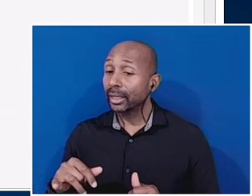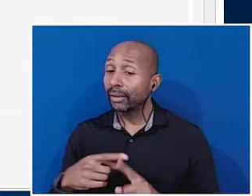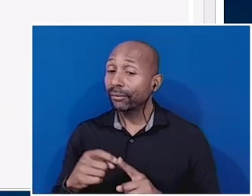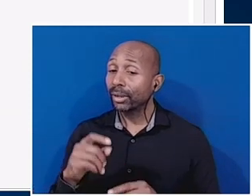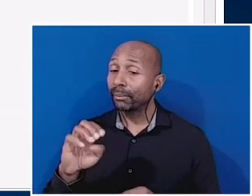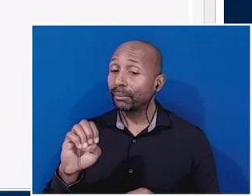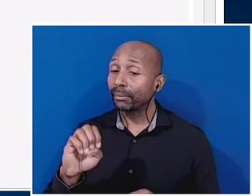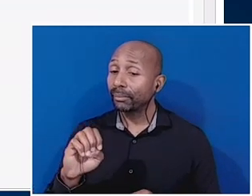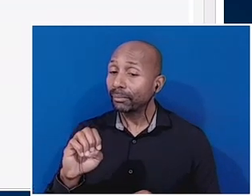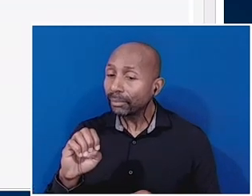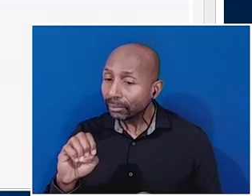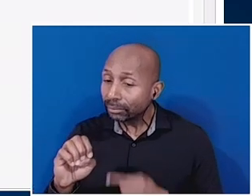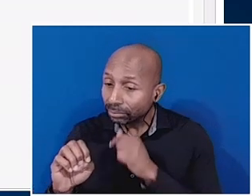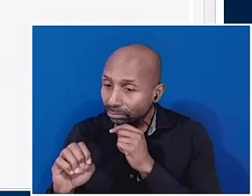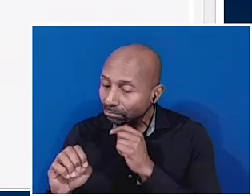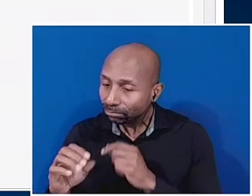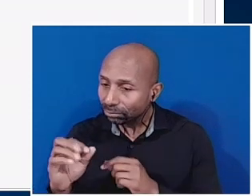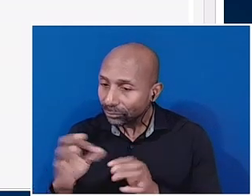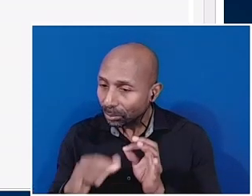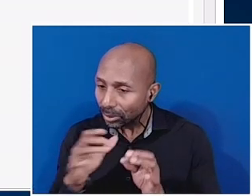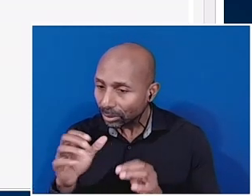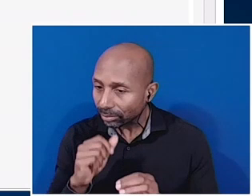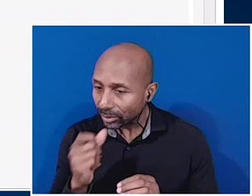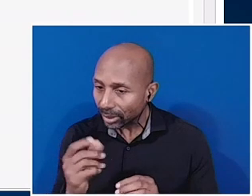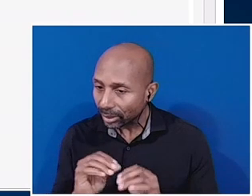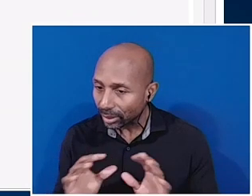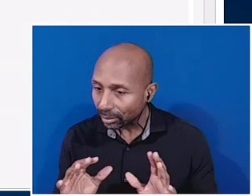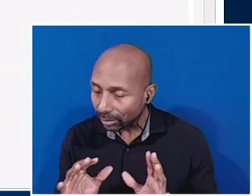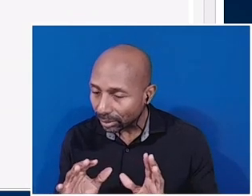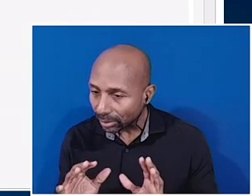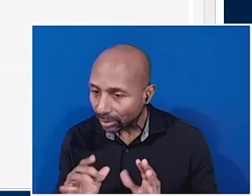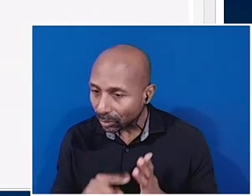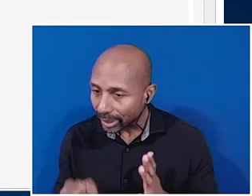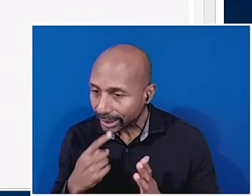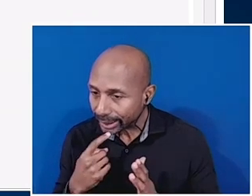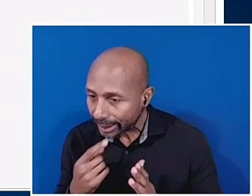post closure attainment gap, when these events transpire, right, there's an